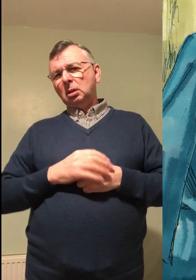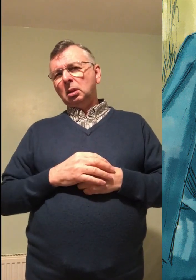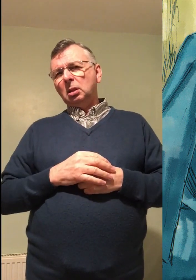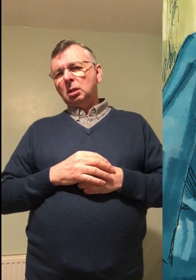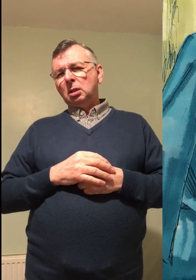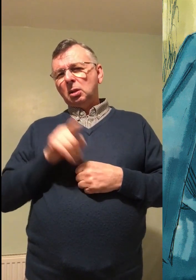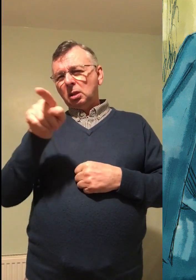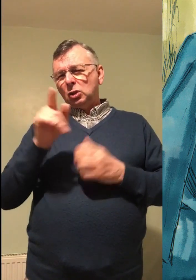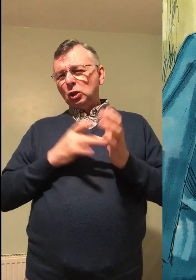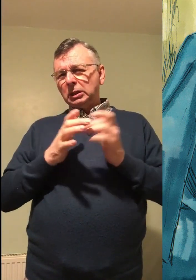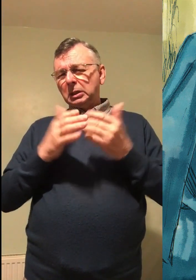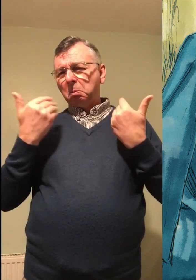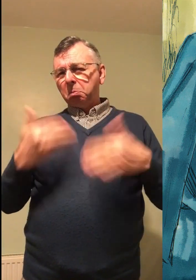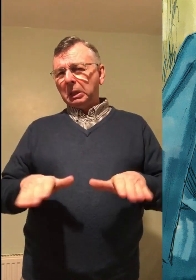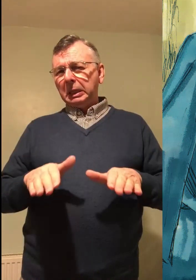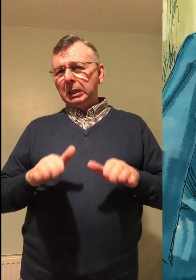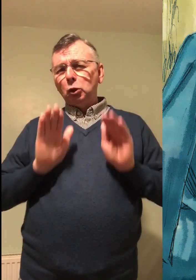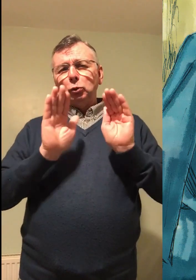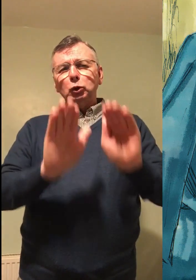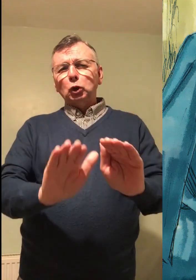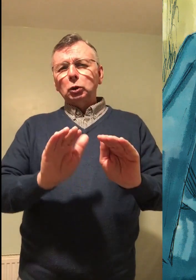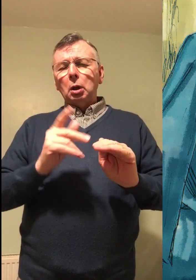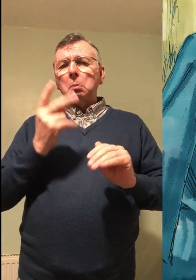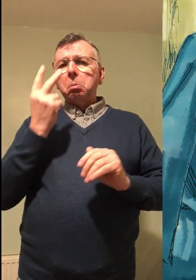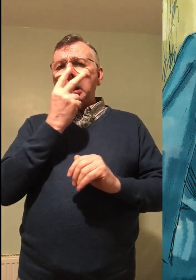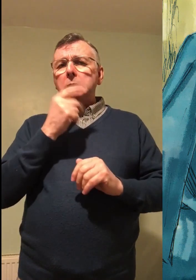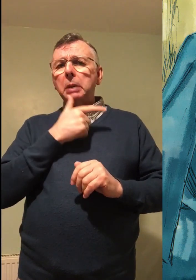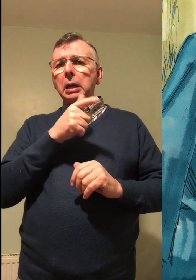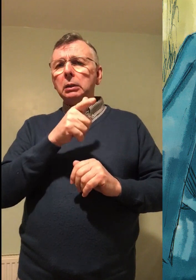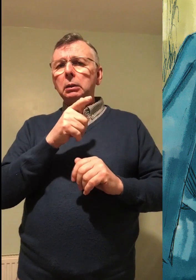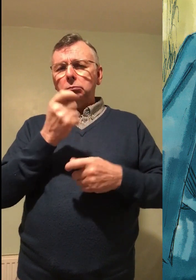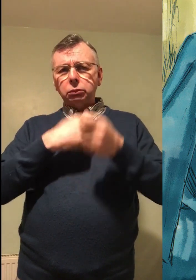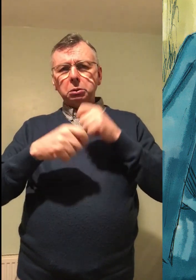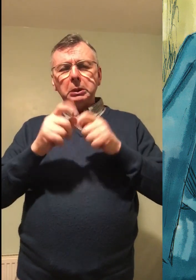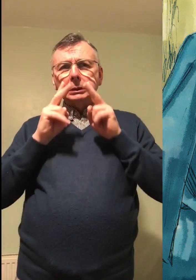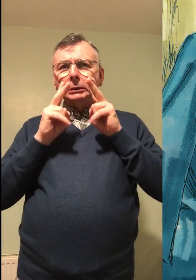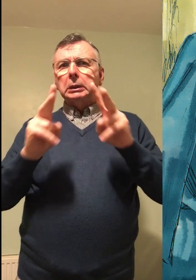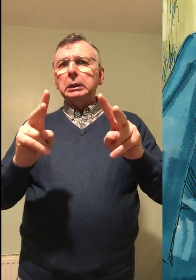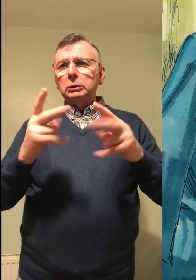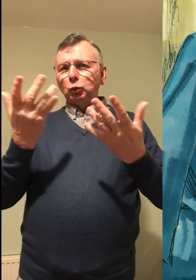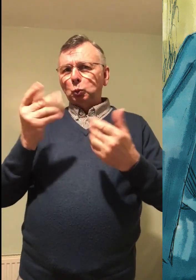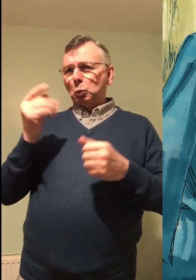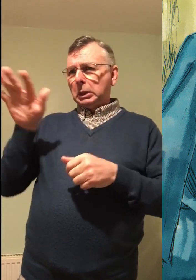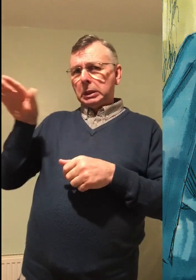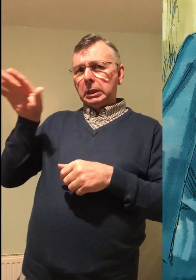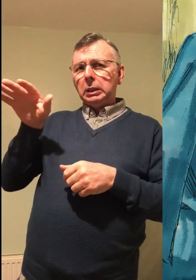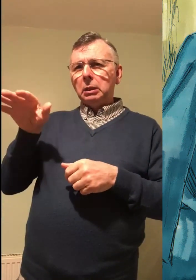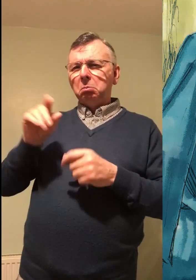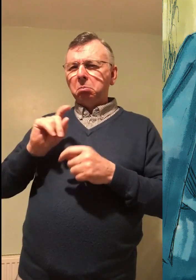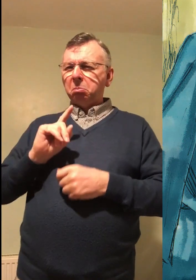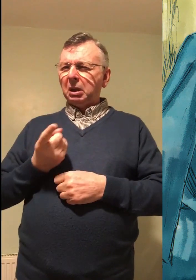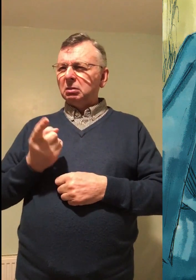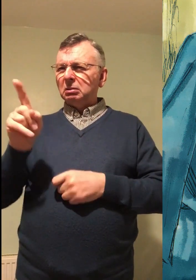But some of them said, “Could not he who opened the eyes of the blind man have kept